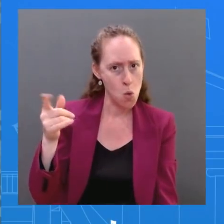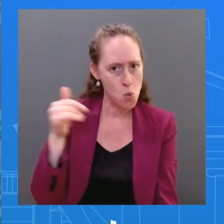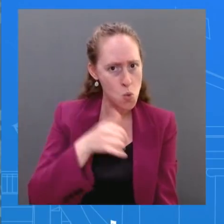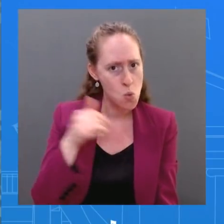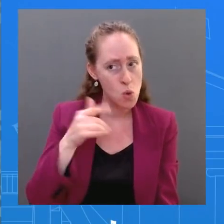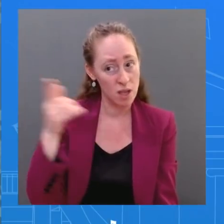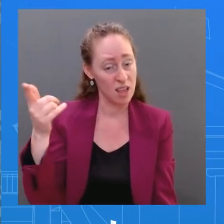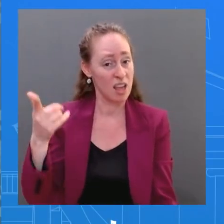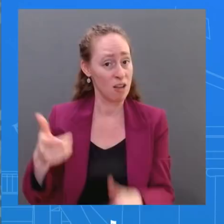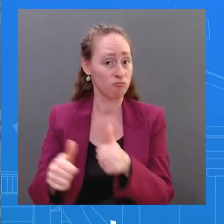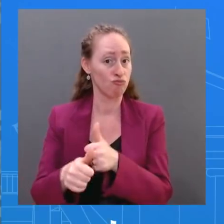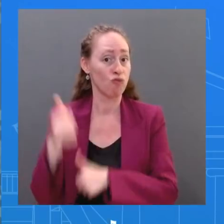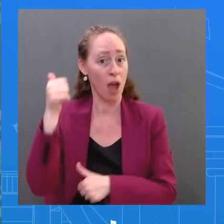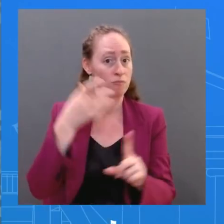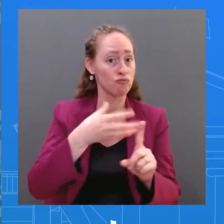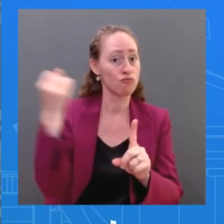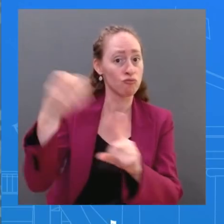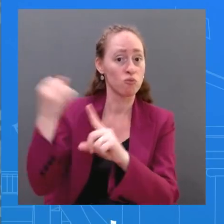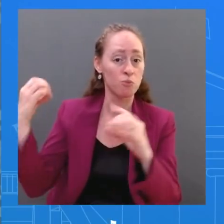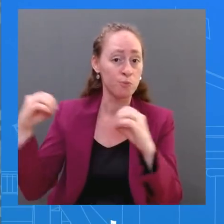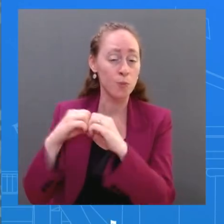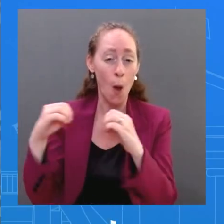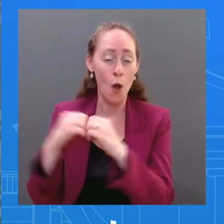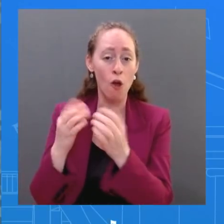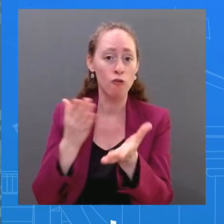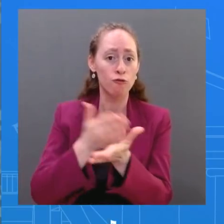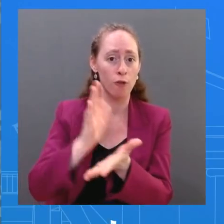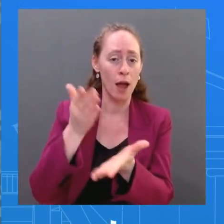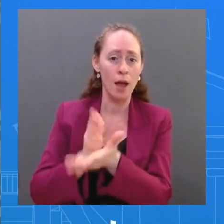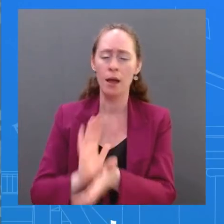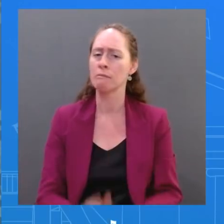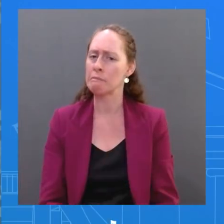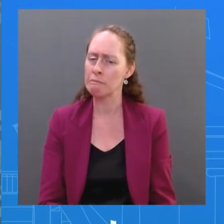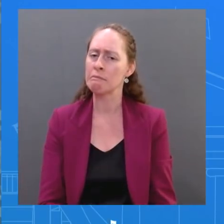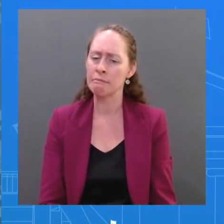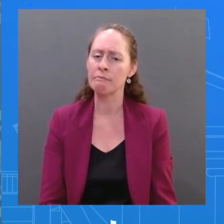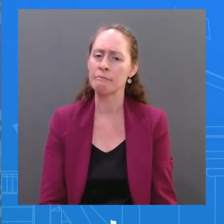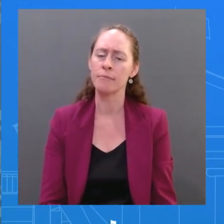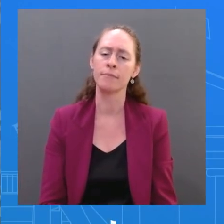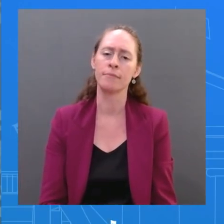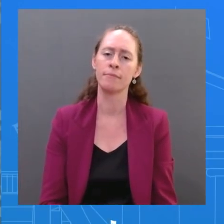And so, what I would say is: He's been very clear. We need -- we need Congress to act.